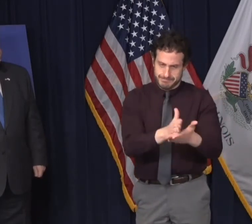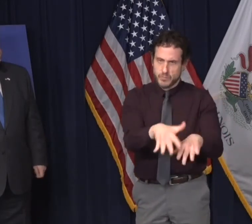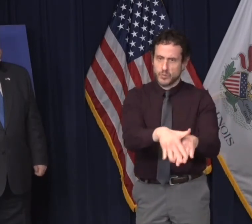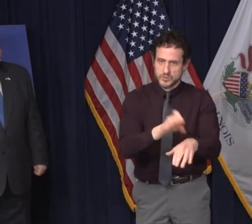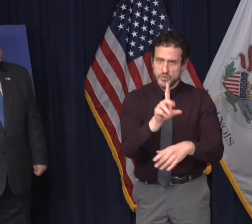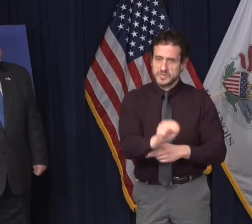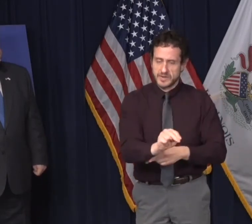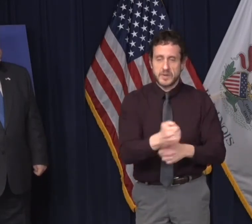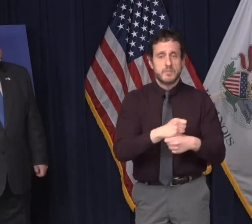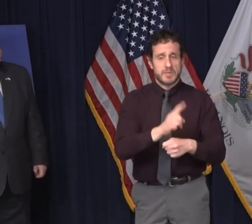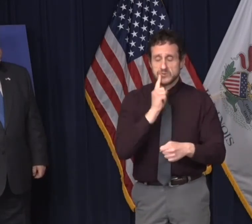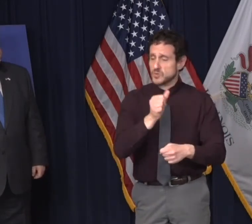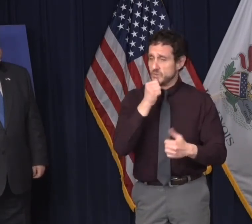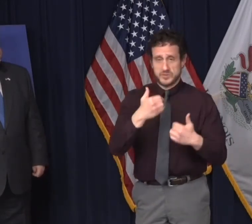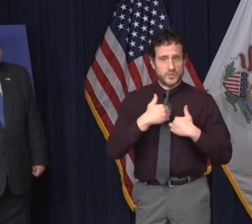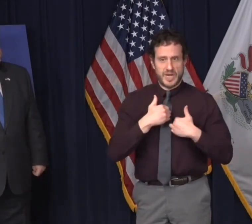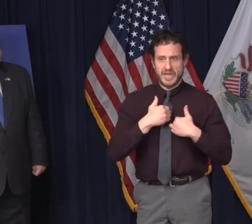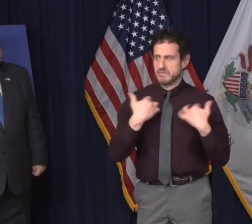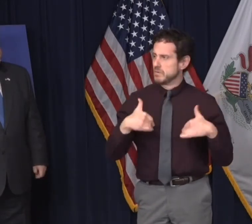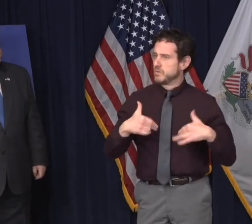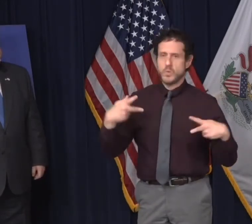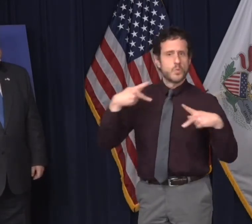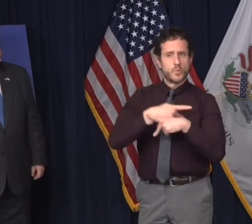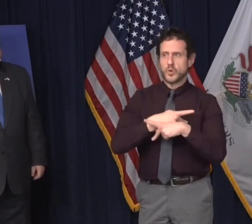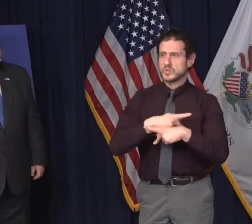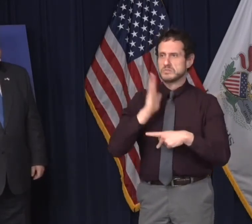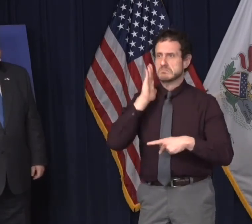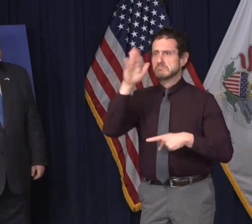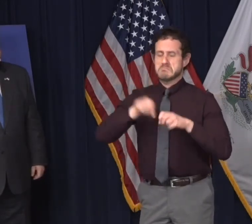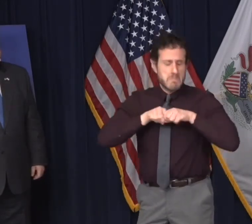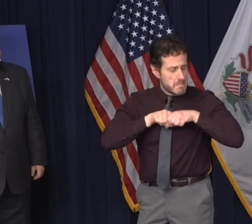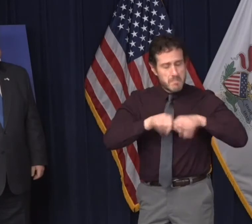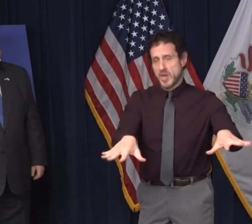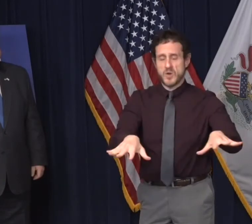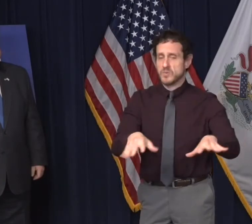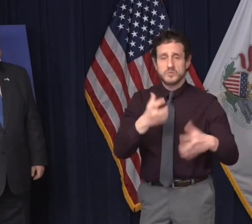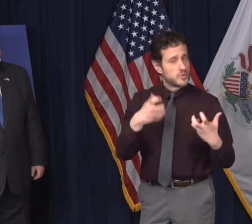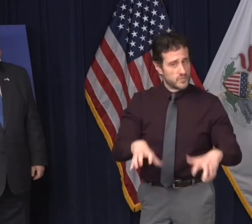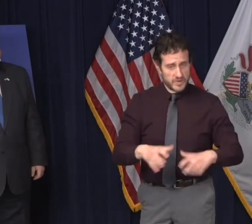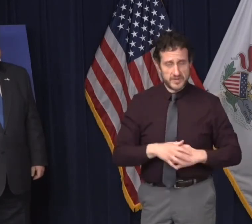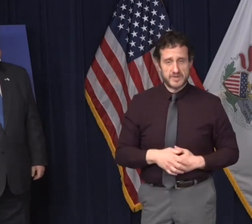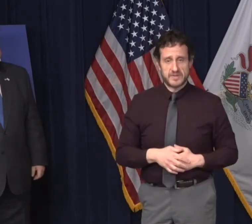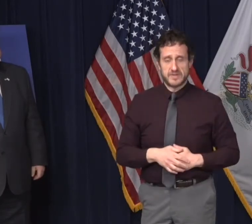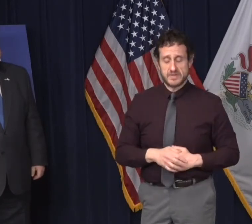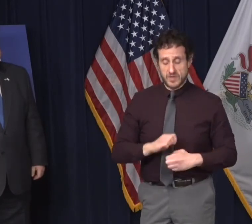TRANSMISSION AND IT IS HOW WE MAKE SURE THAT WE DON'T HAVE A